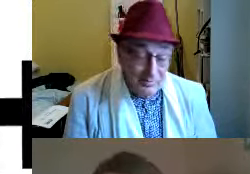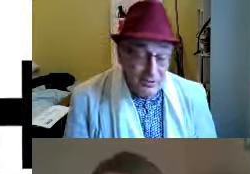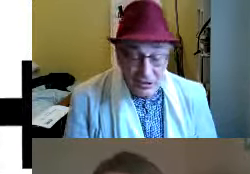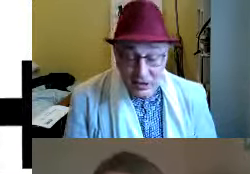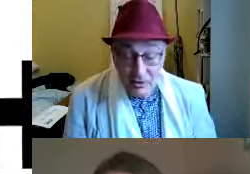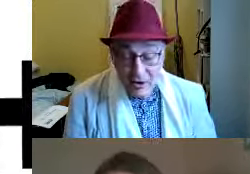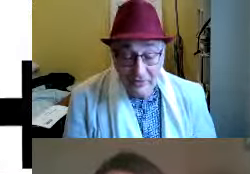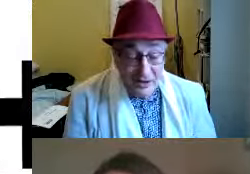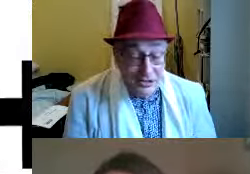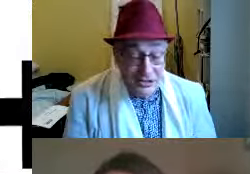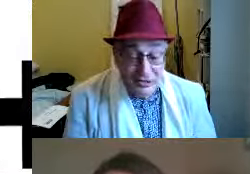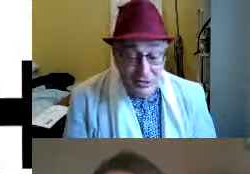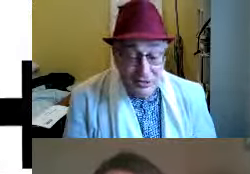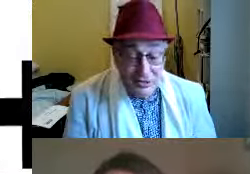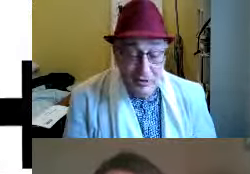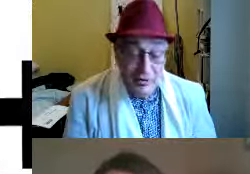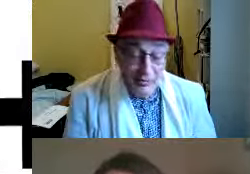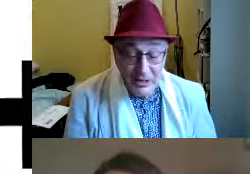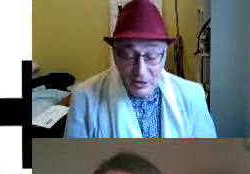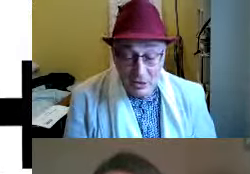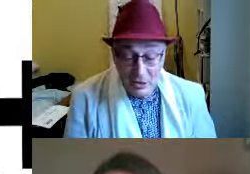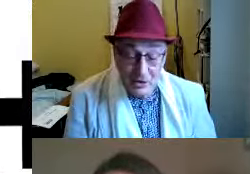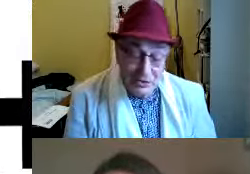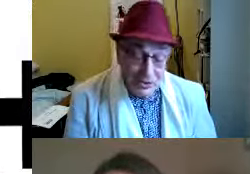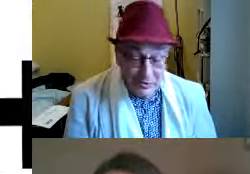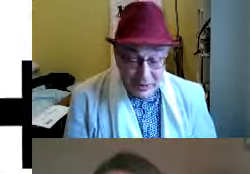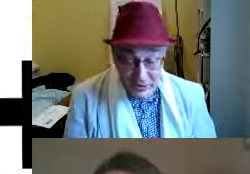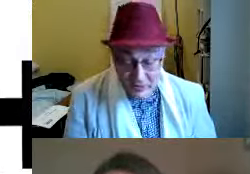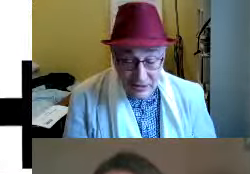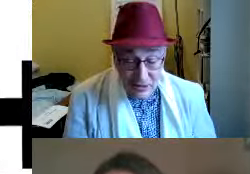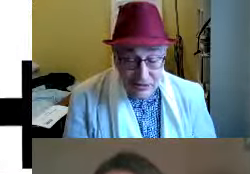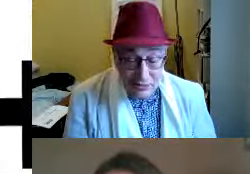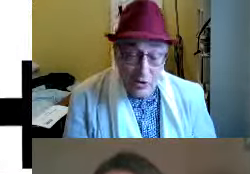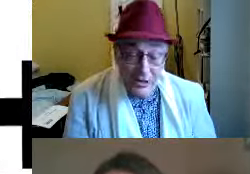disabled live artists who you know have been doing loads of interventions and working